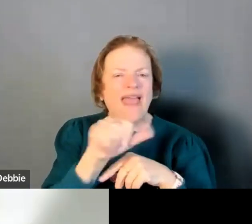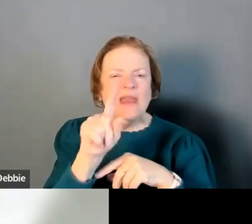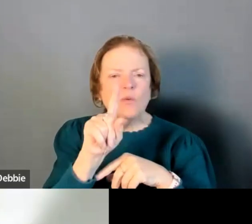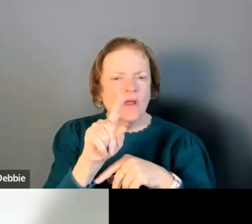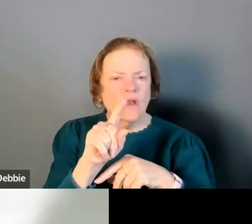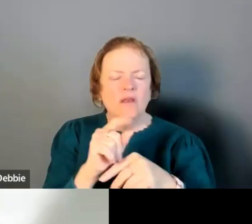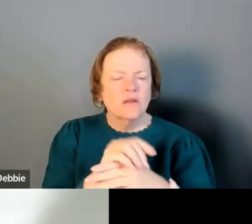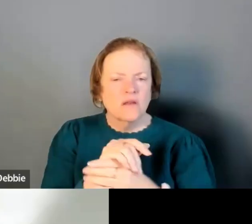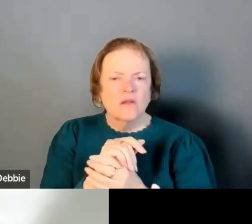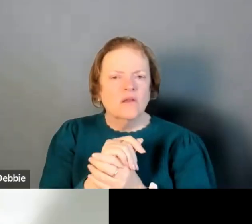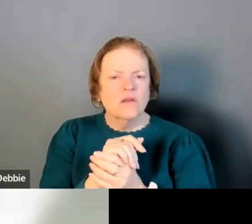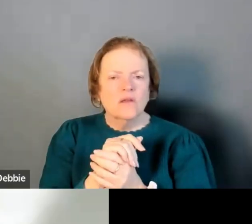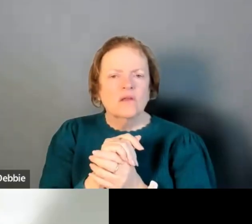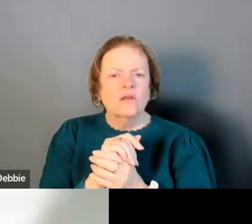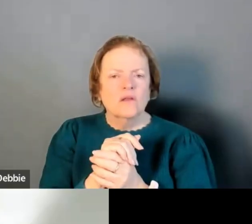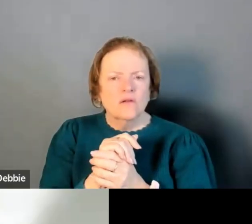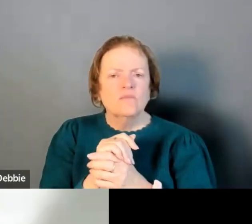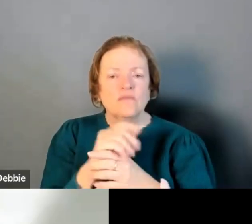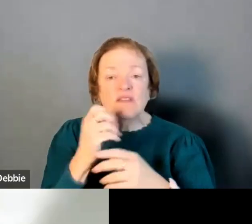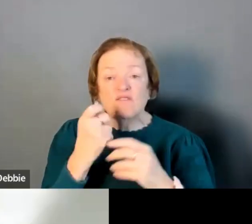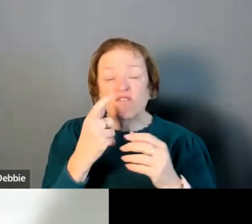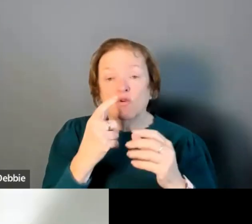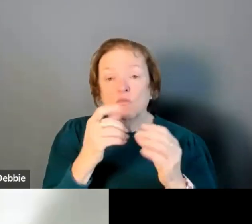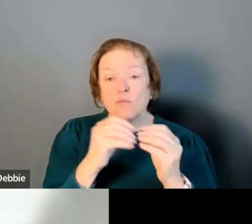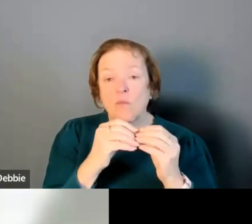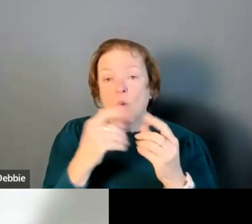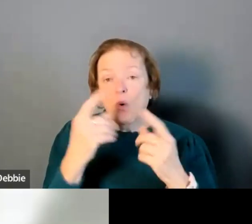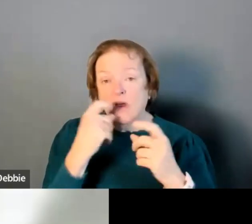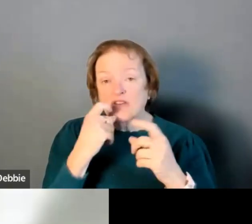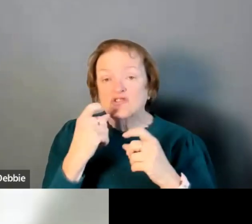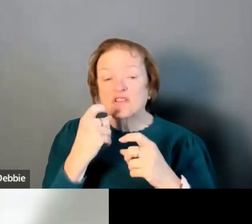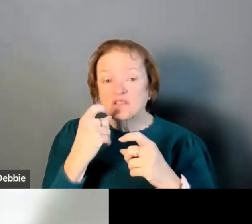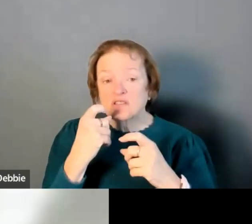through a few more questions, or we can do it now, and you literally will take the FM,